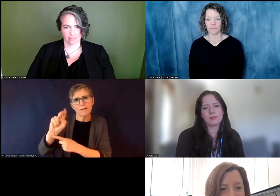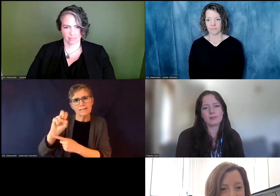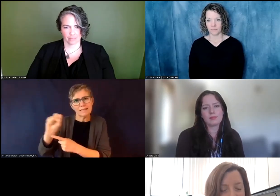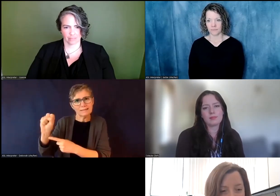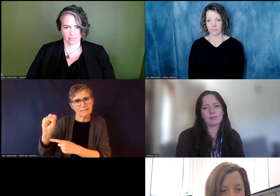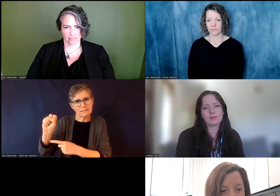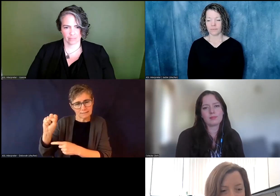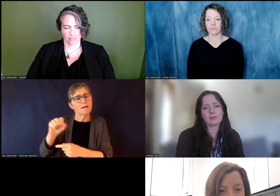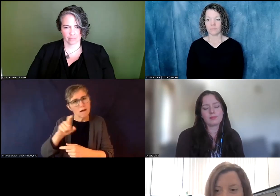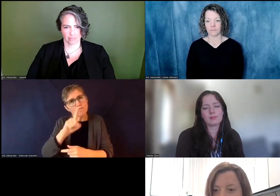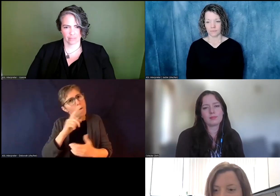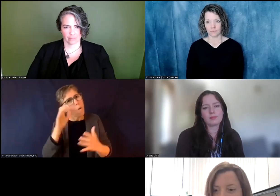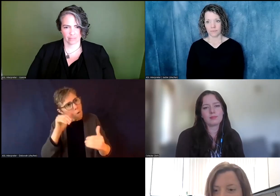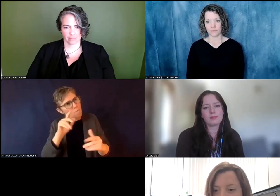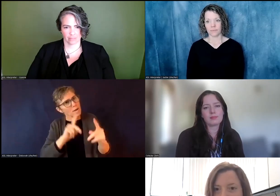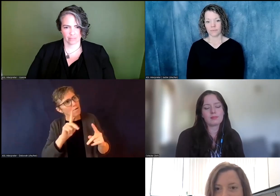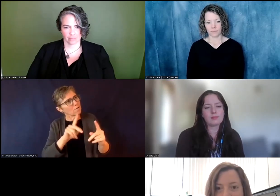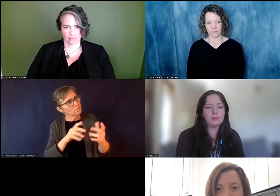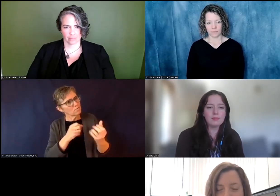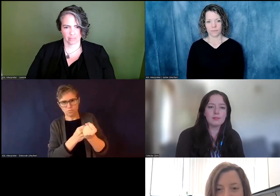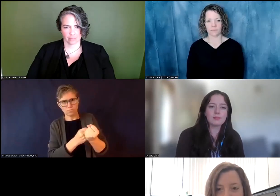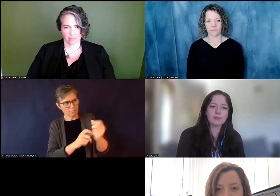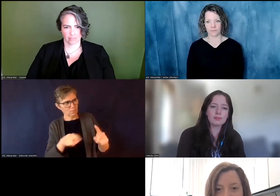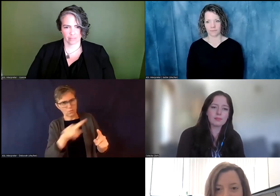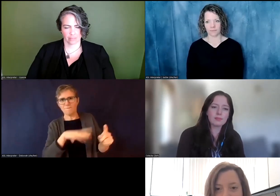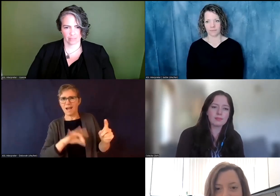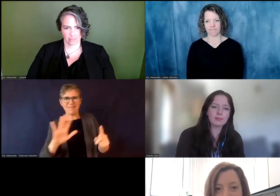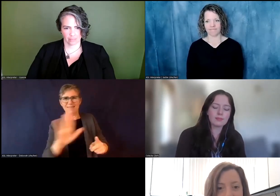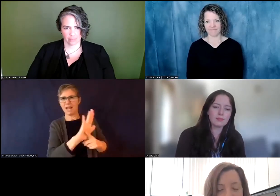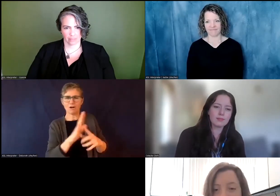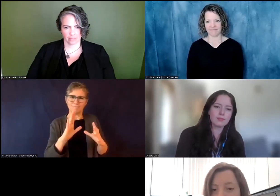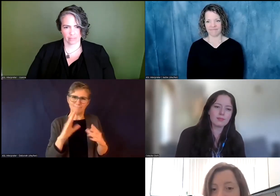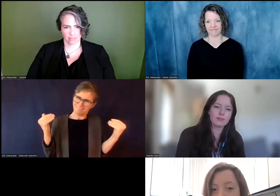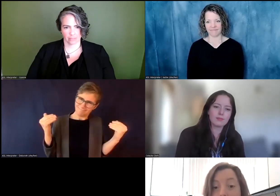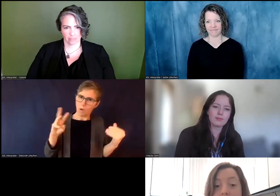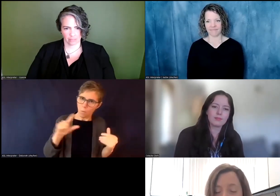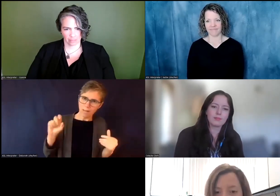people to find wellness as well. Thanks Val. Oh Scotty did you